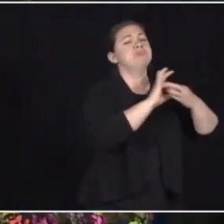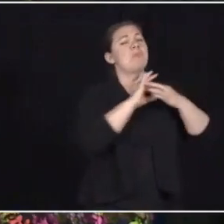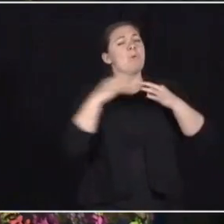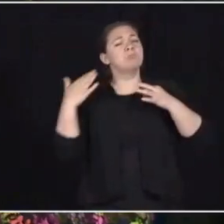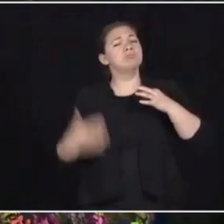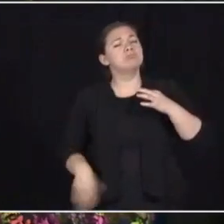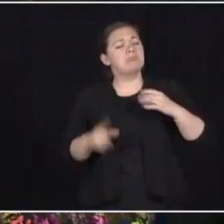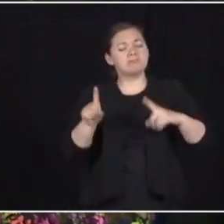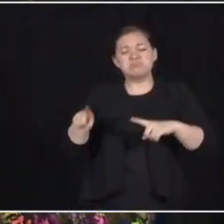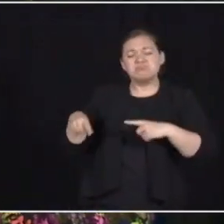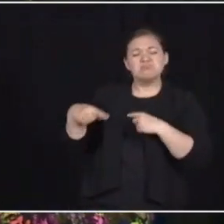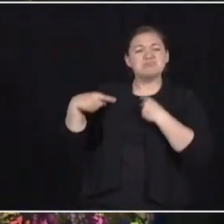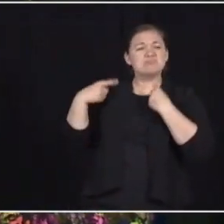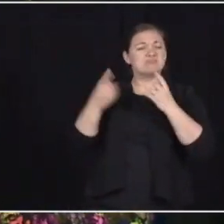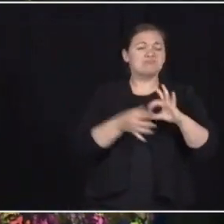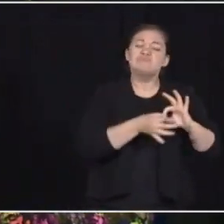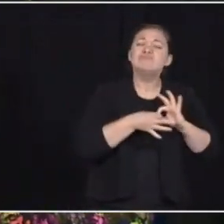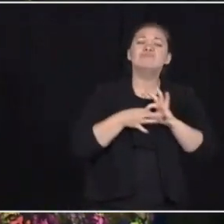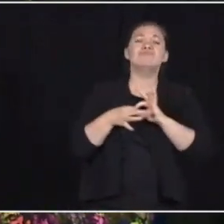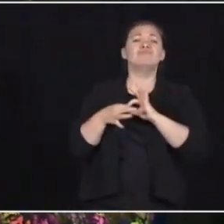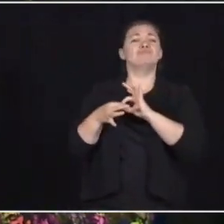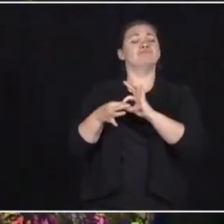talked to